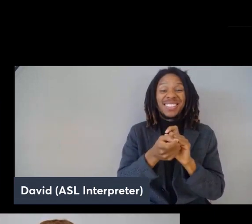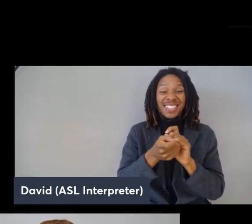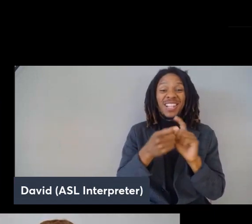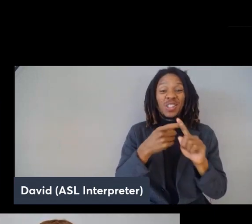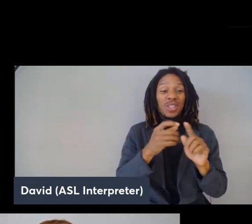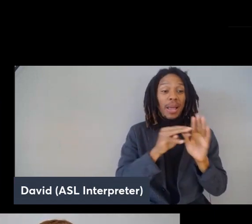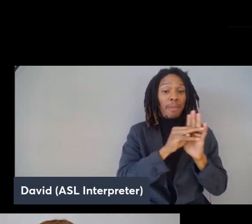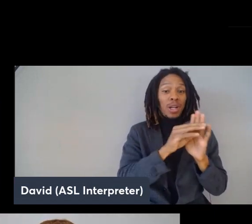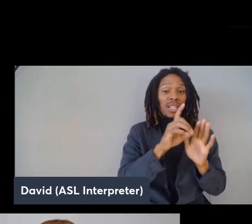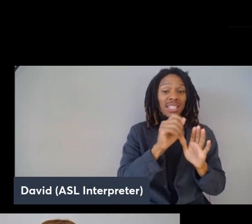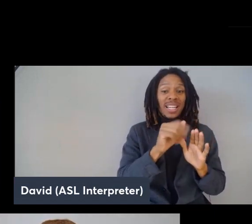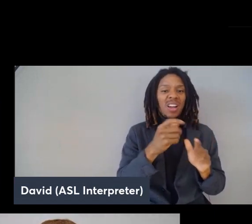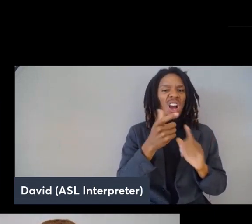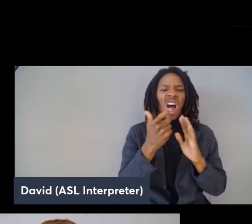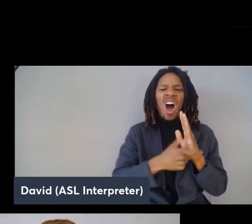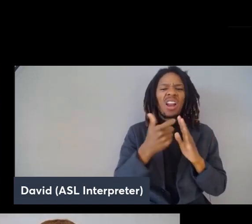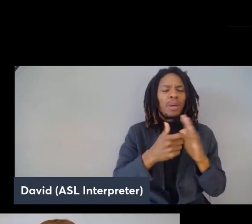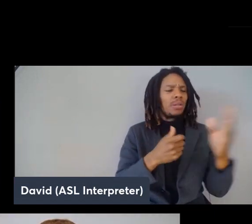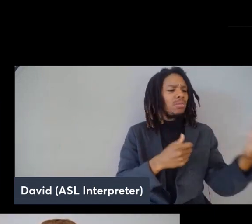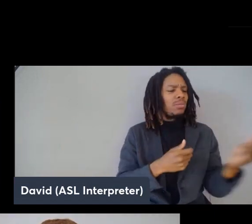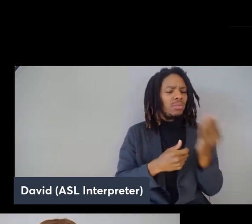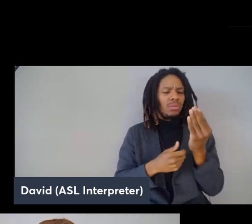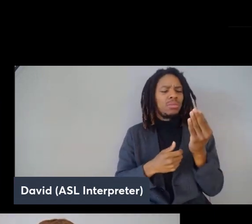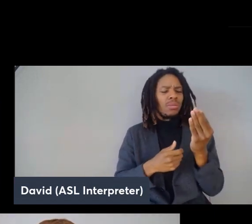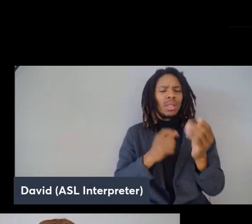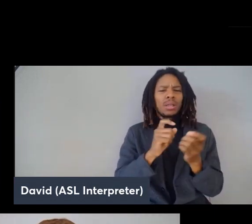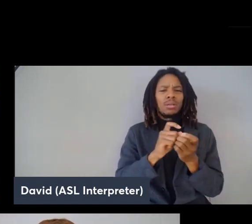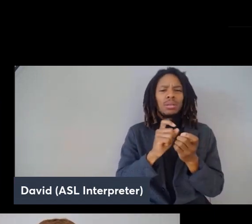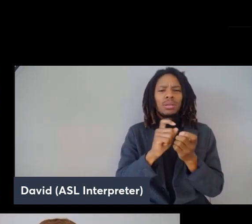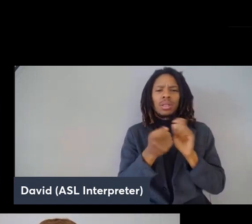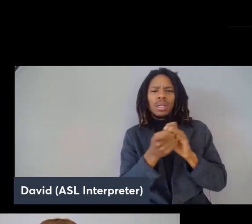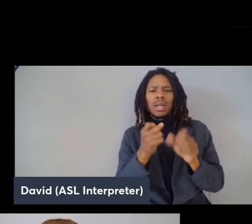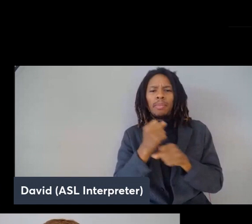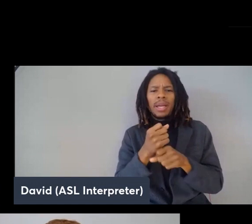we can automatically generate the data warehouse, the analytic construct,